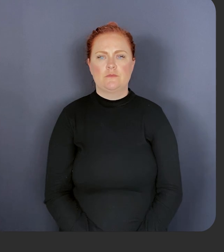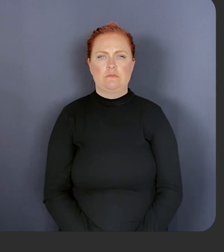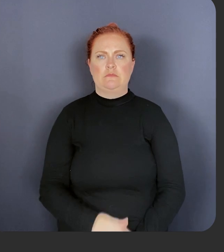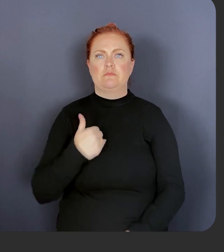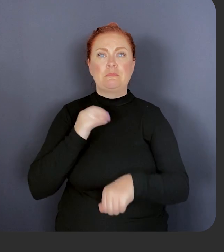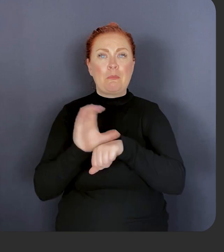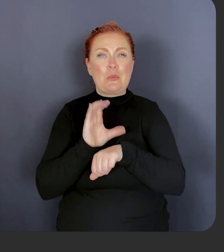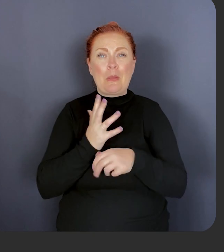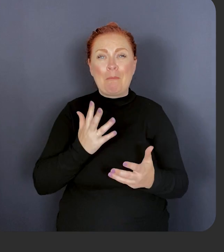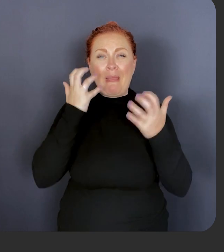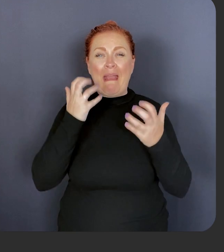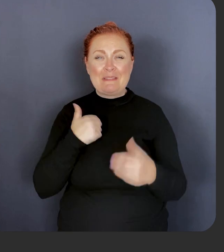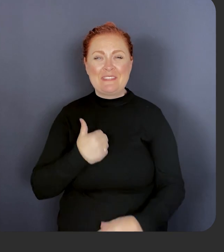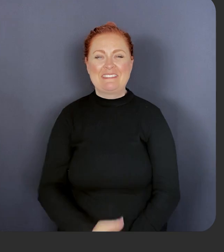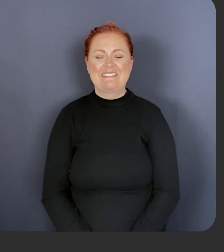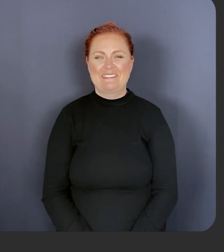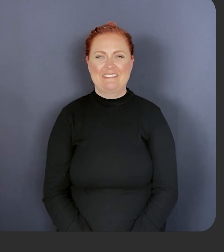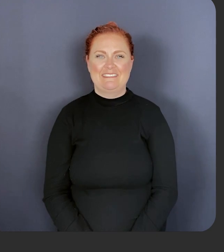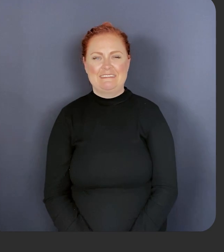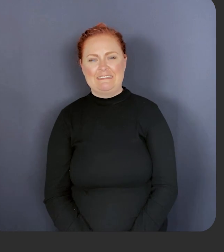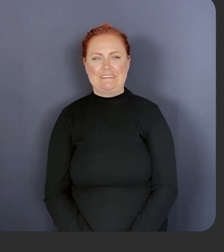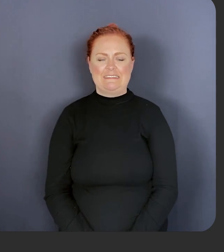My computer is mad at me. Swap this back.